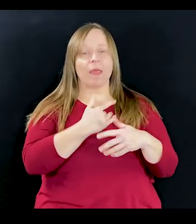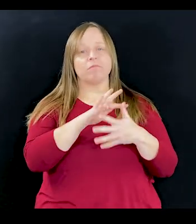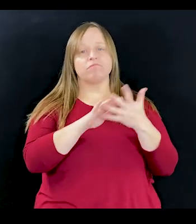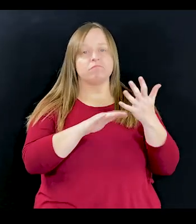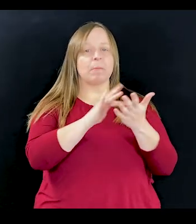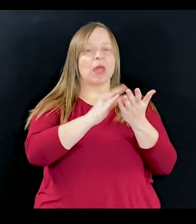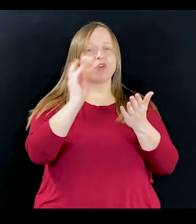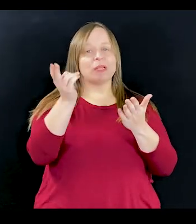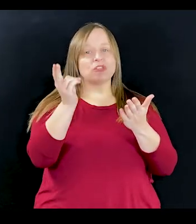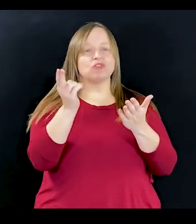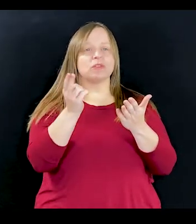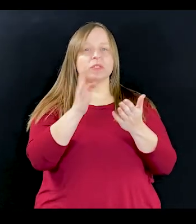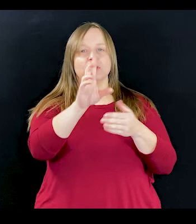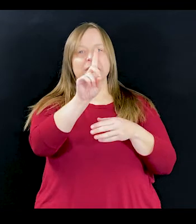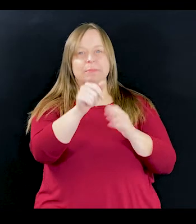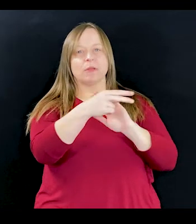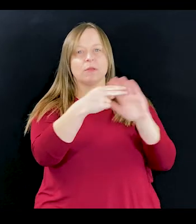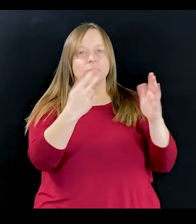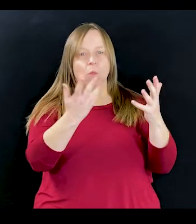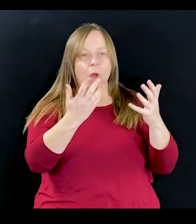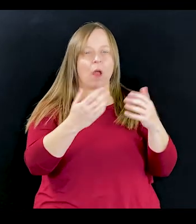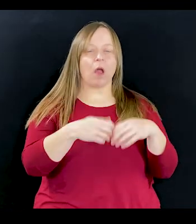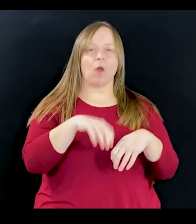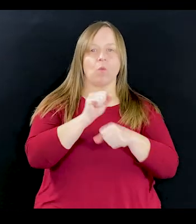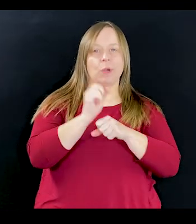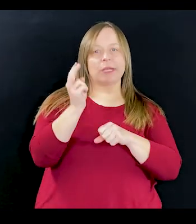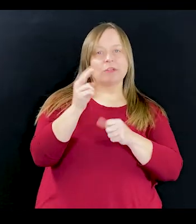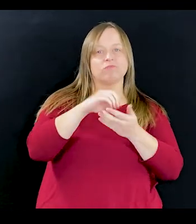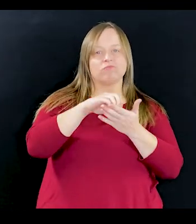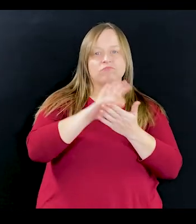birth, medical history, what your disability is, what your work history is.